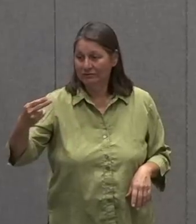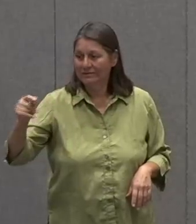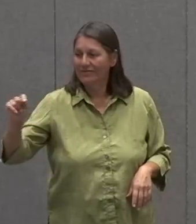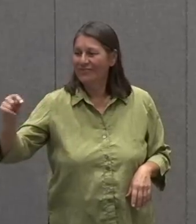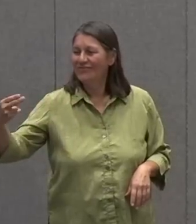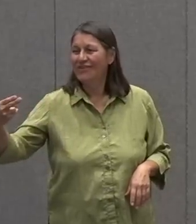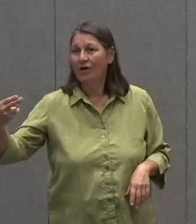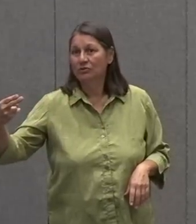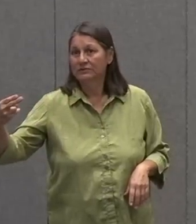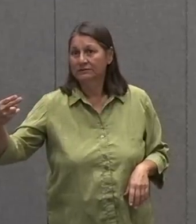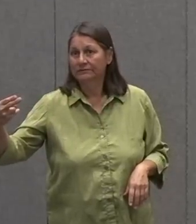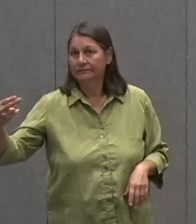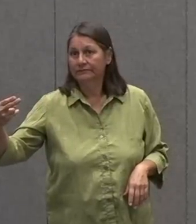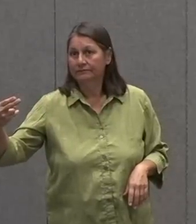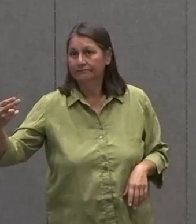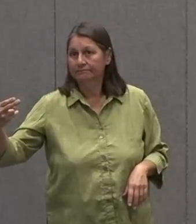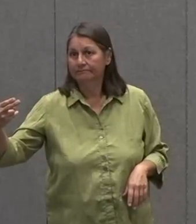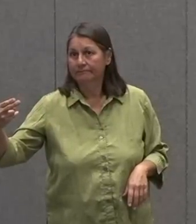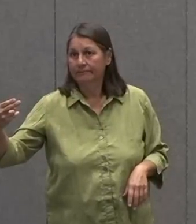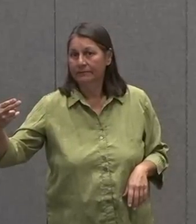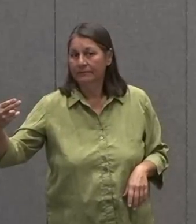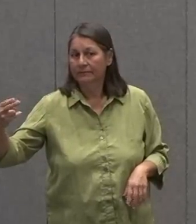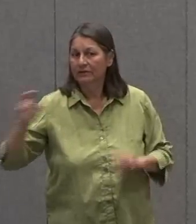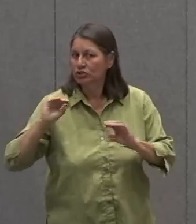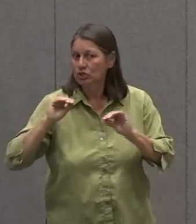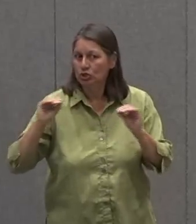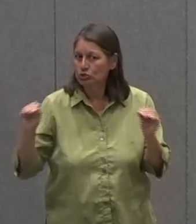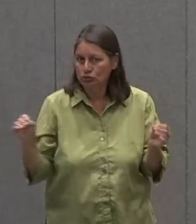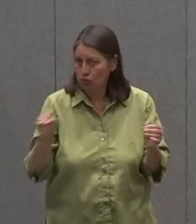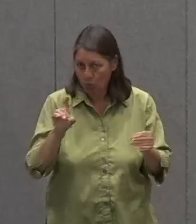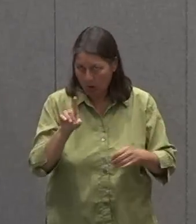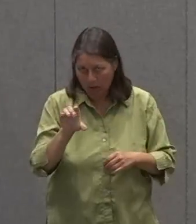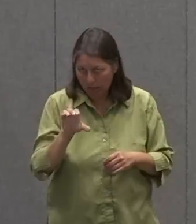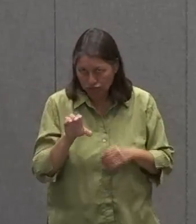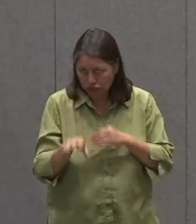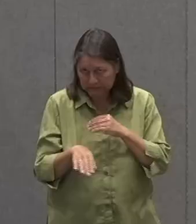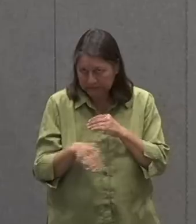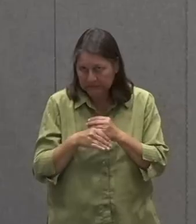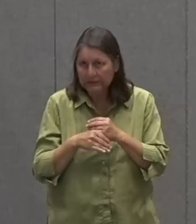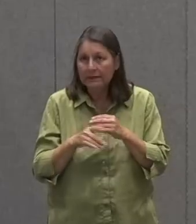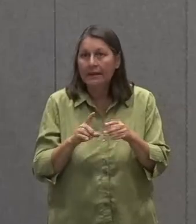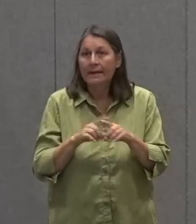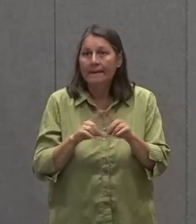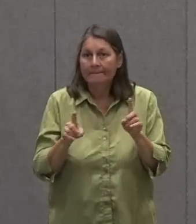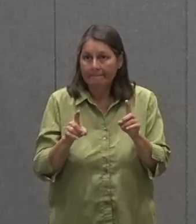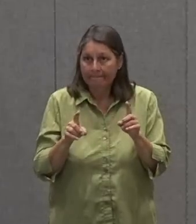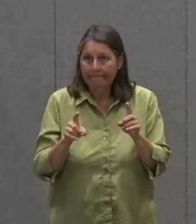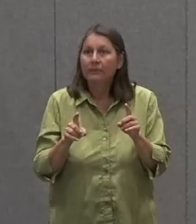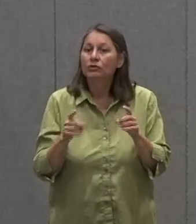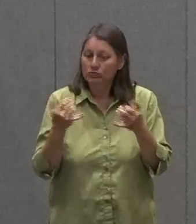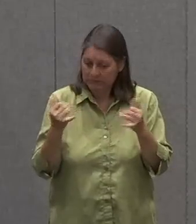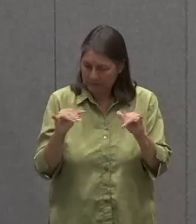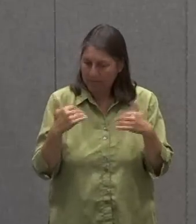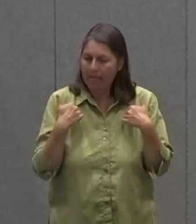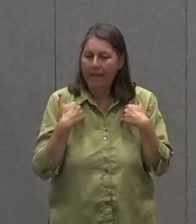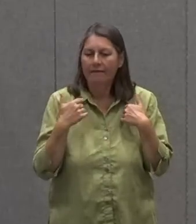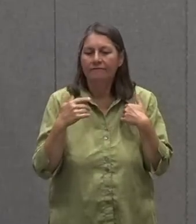I'm not gonna have any hundreds in there. I'm still gonna have the tens in there. I'm still gonna have the ones in there.